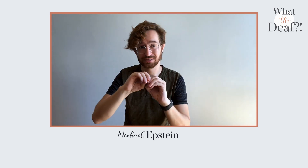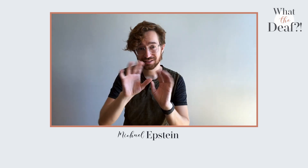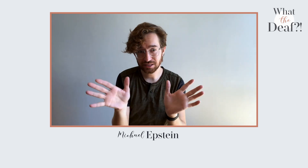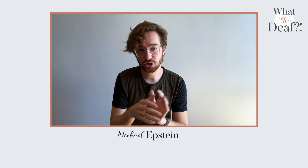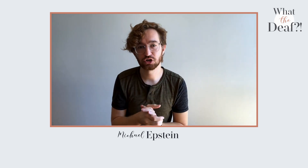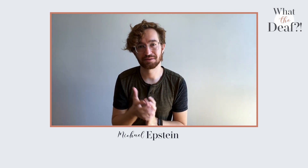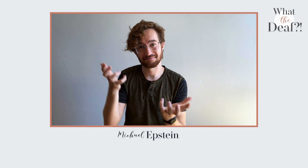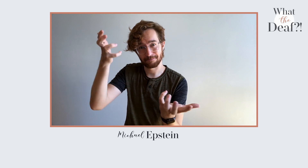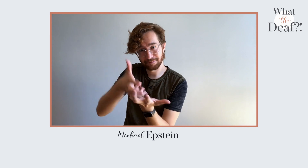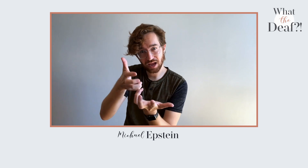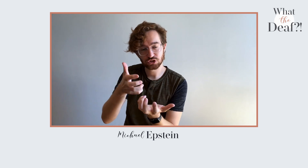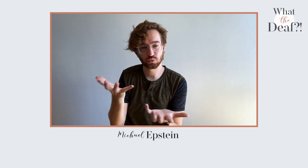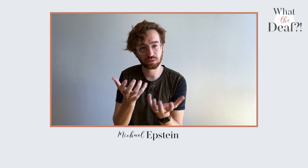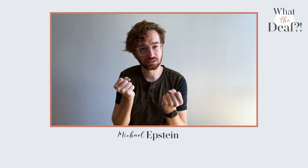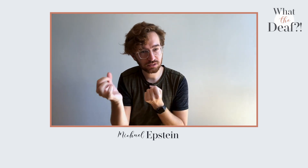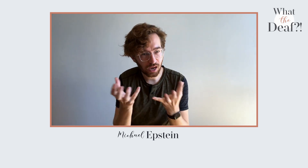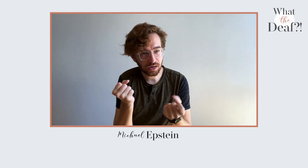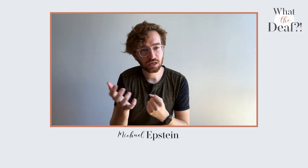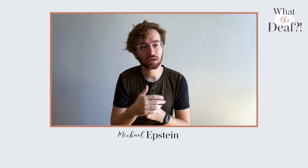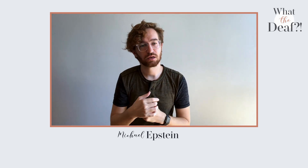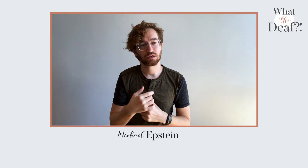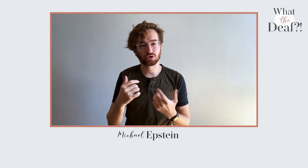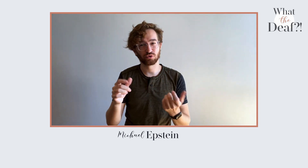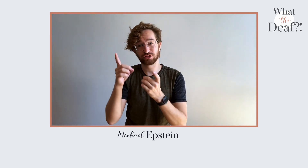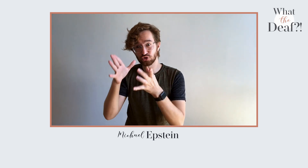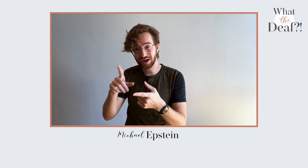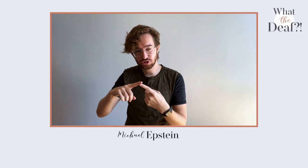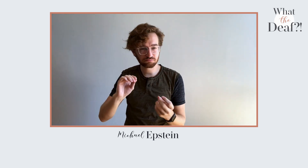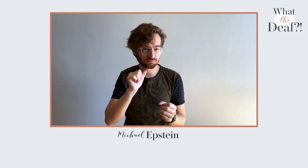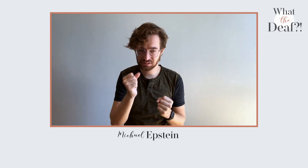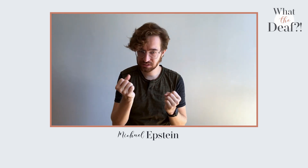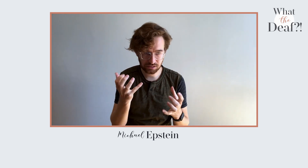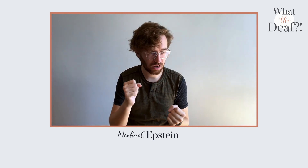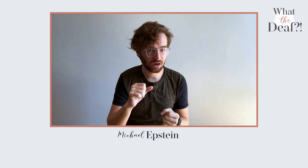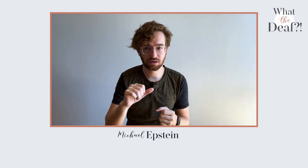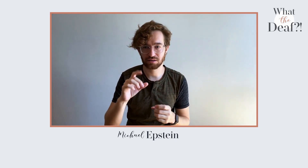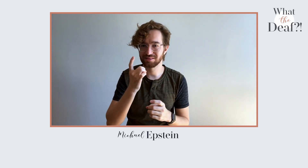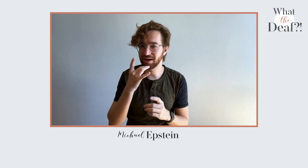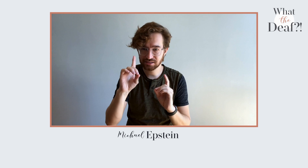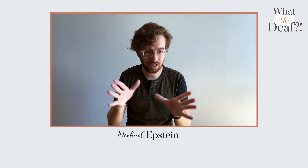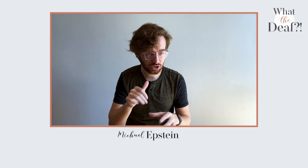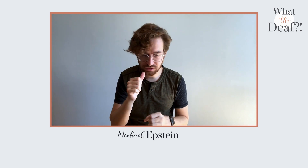Is this clear? Are we actually matching what the signs are? Because other people, the light designer, the set designer,